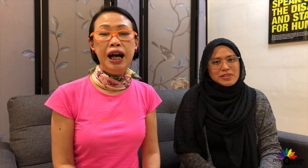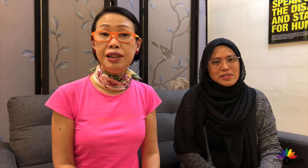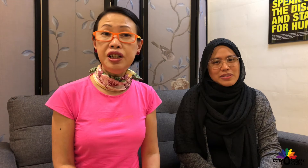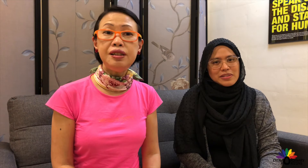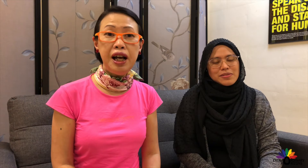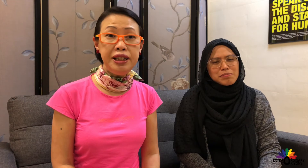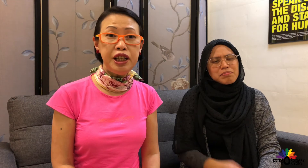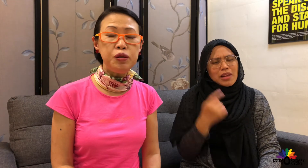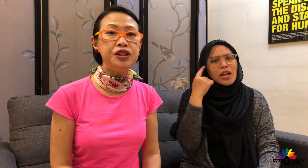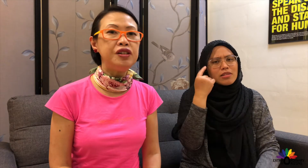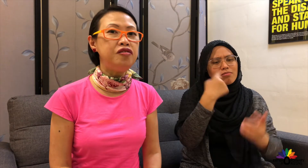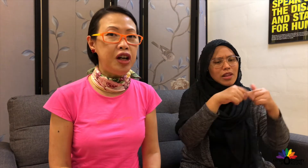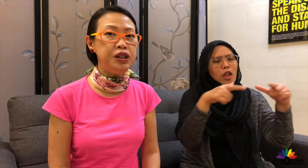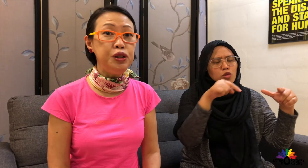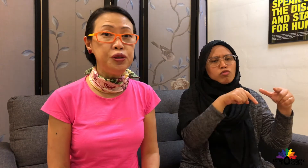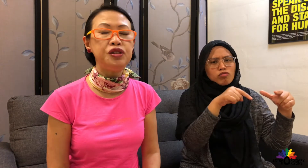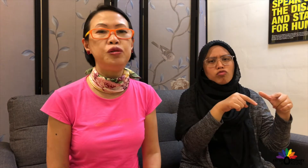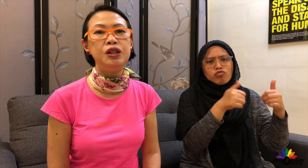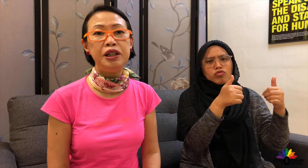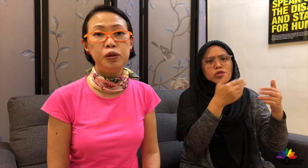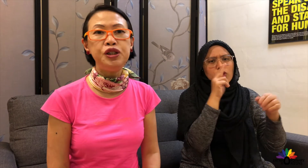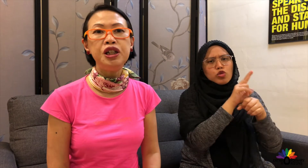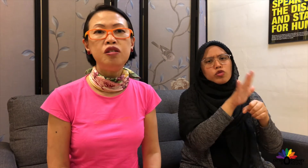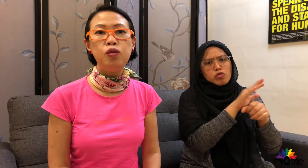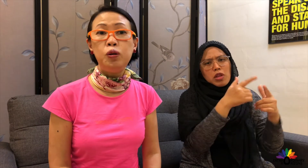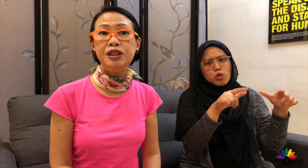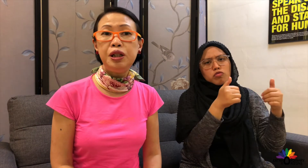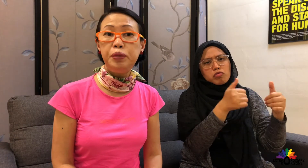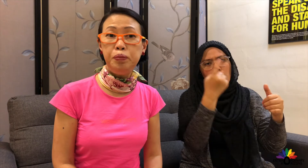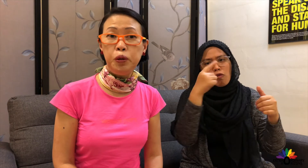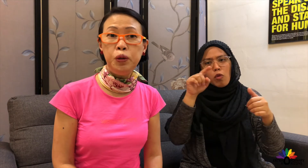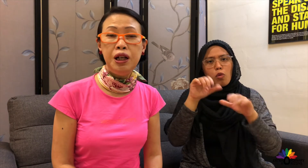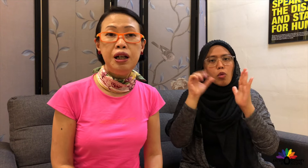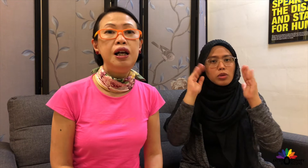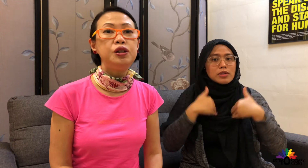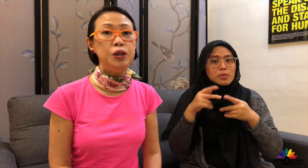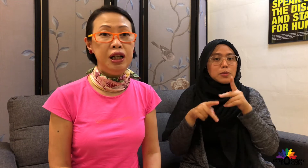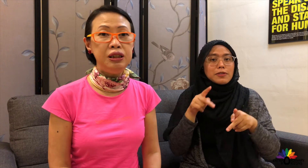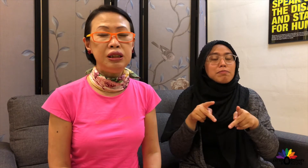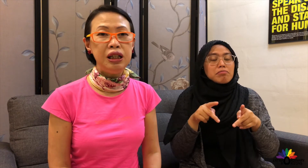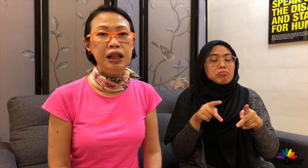I think sign language is a very useful language for autistic people to learn.